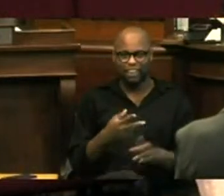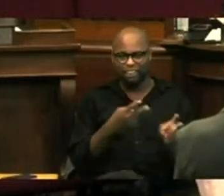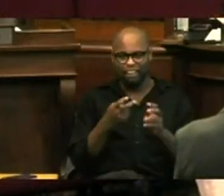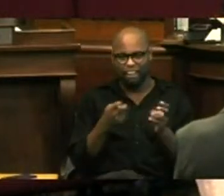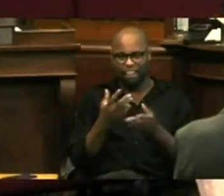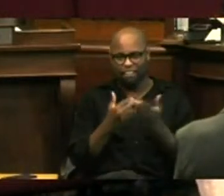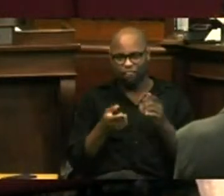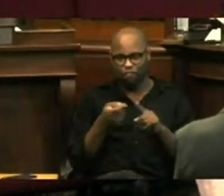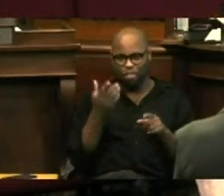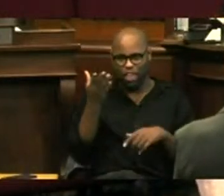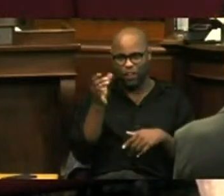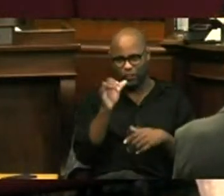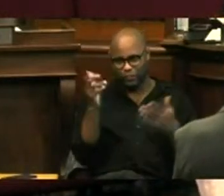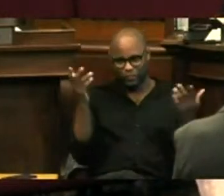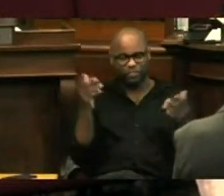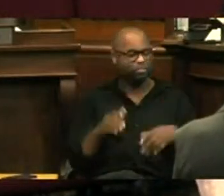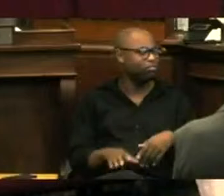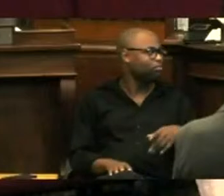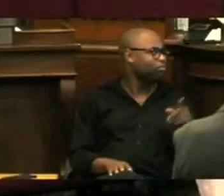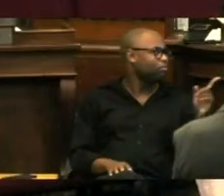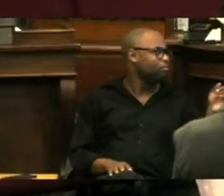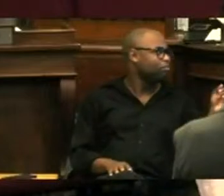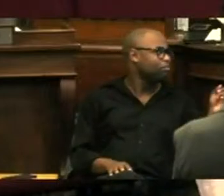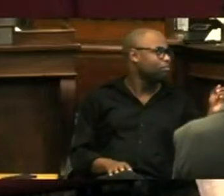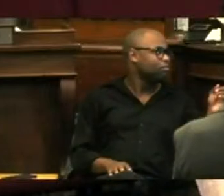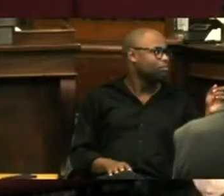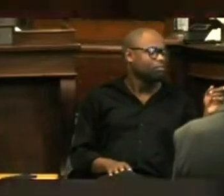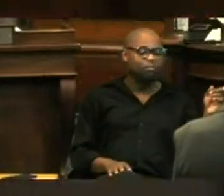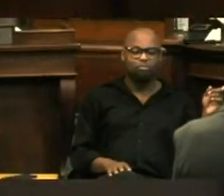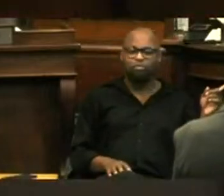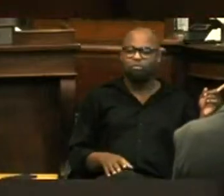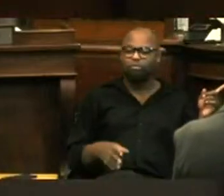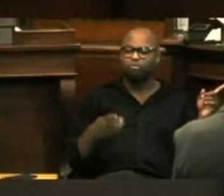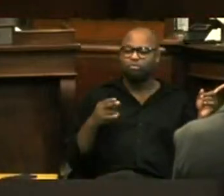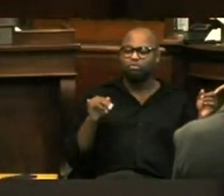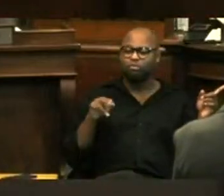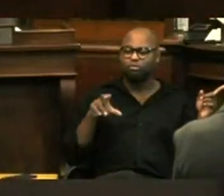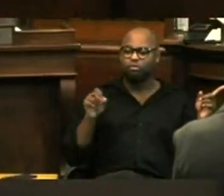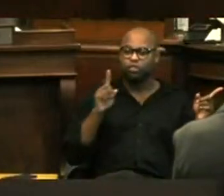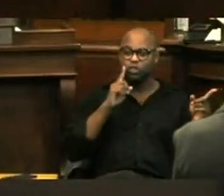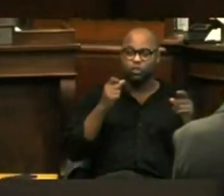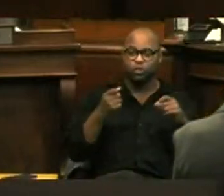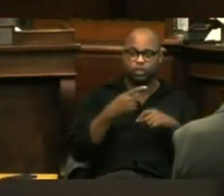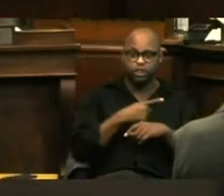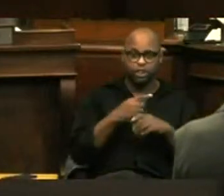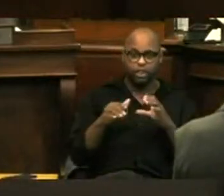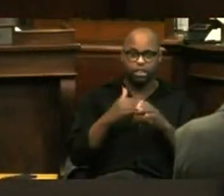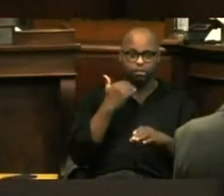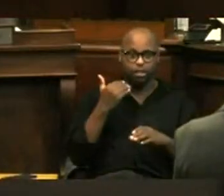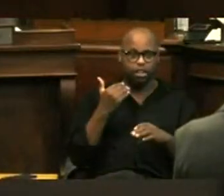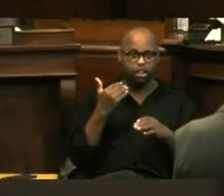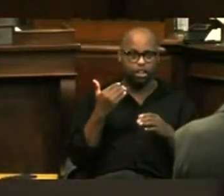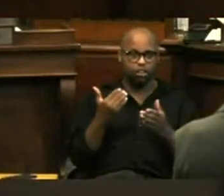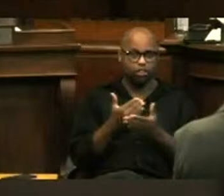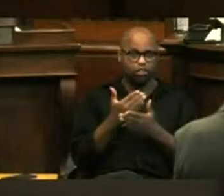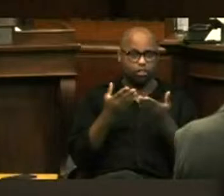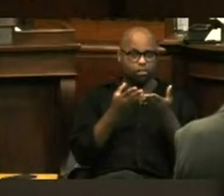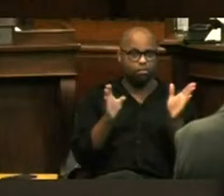also be there and it will look familiar. I took some of it from